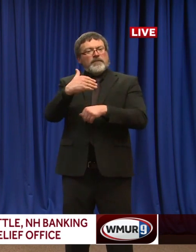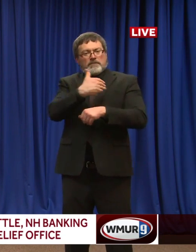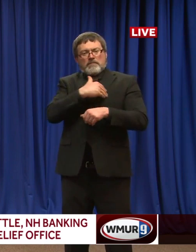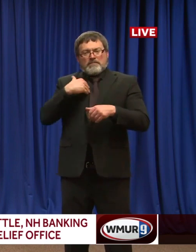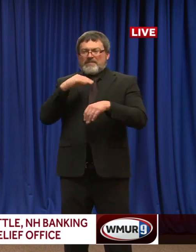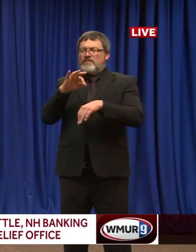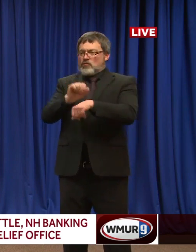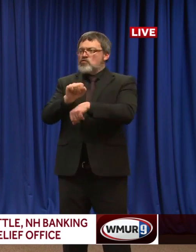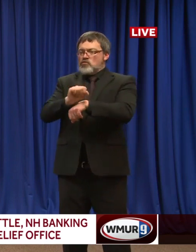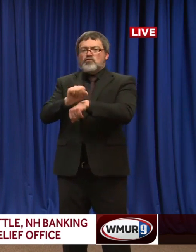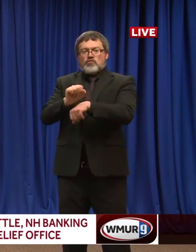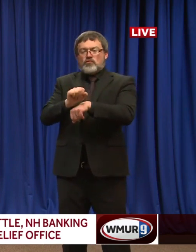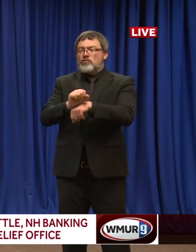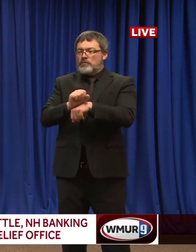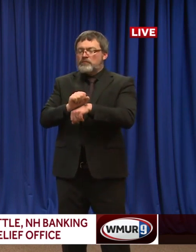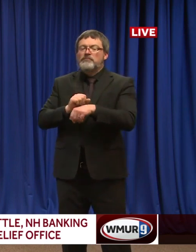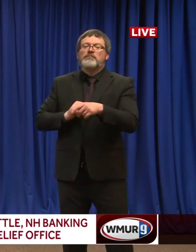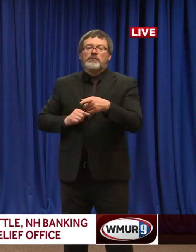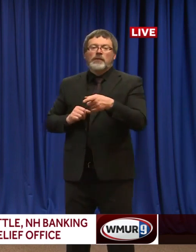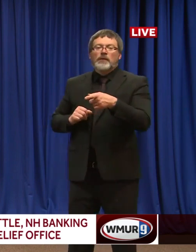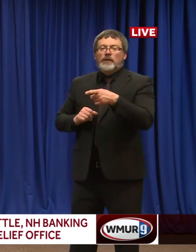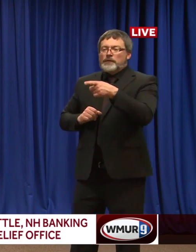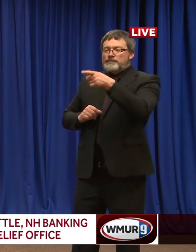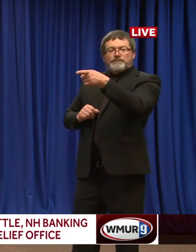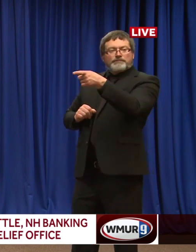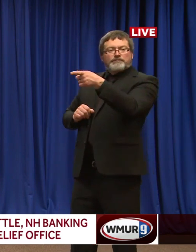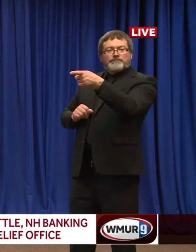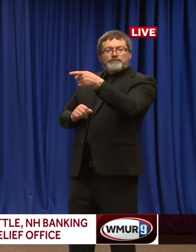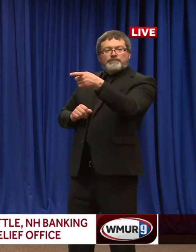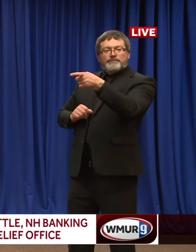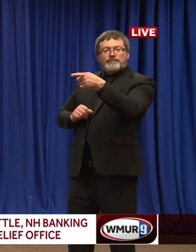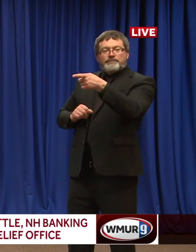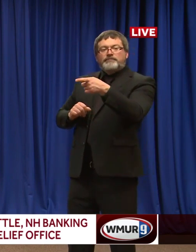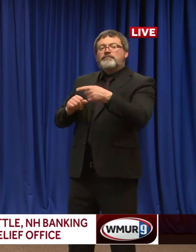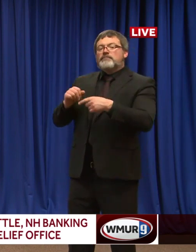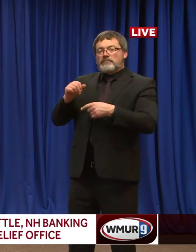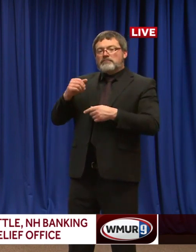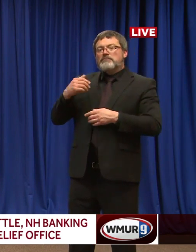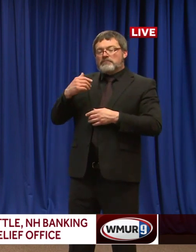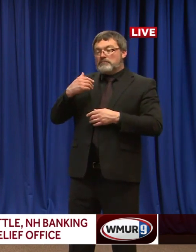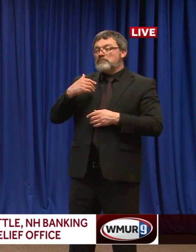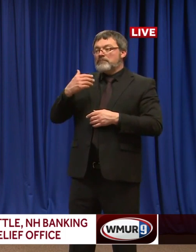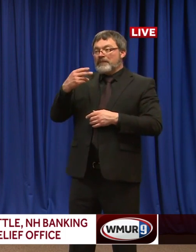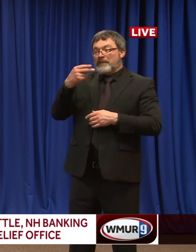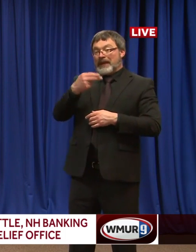SO THAT THAT IS AN ACTIVE AREA OF TRYING TO LOOK TO HOW TO SUPPORT THESE FACILITIES AT LEAST TEN.